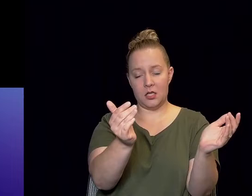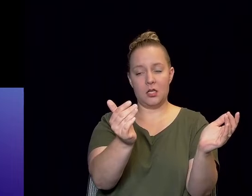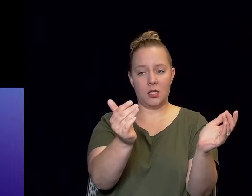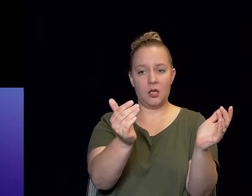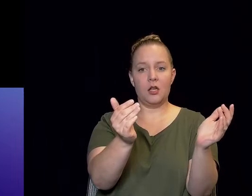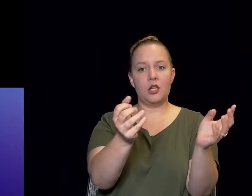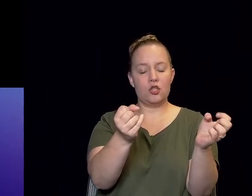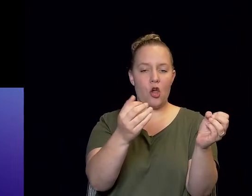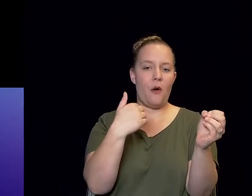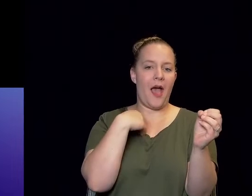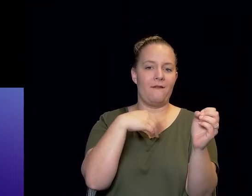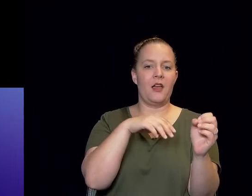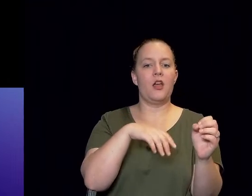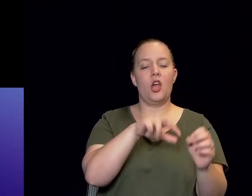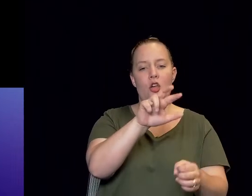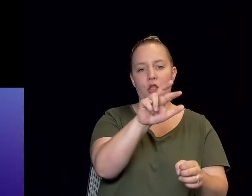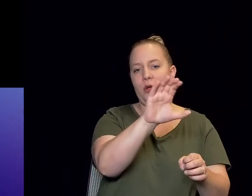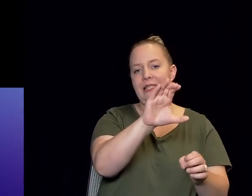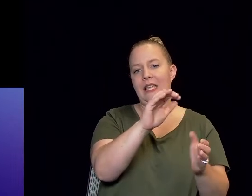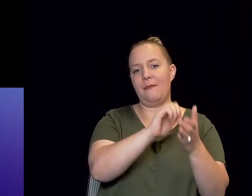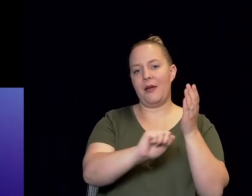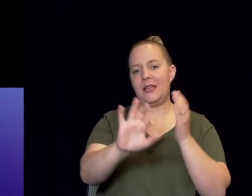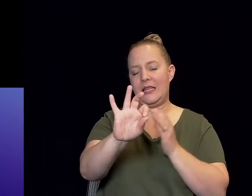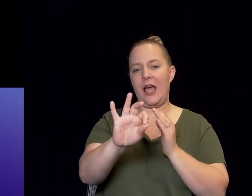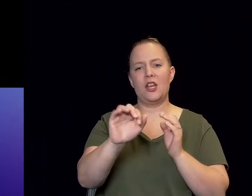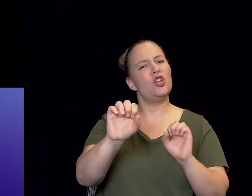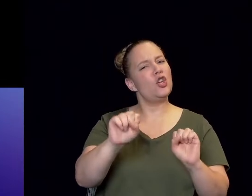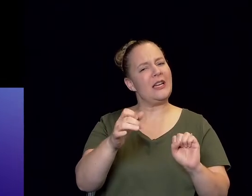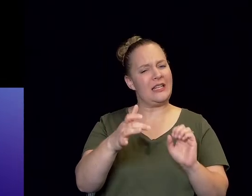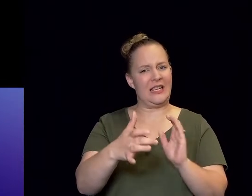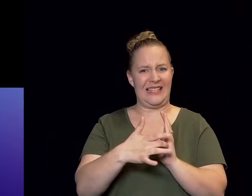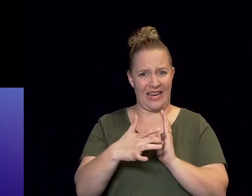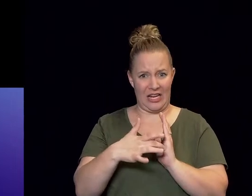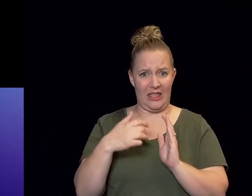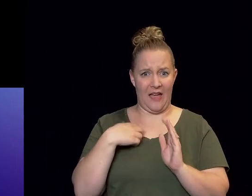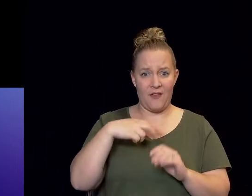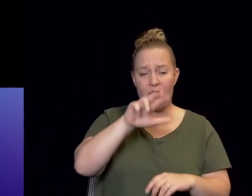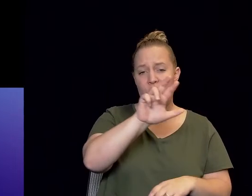so I have 3c - 9. I could technically have parentheses -10 but that would get a